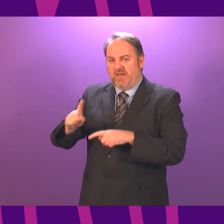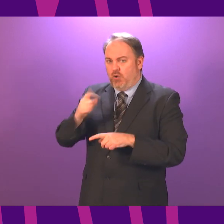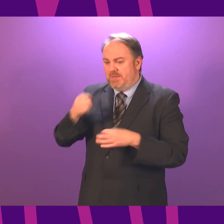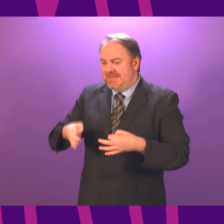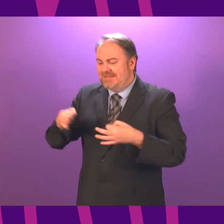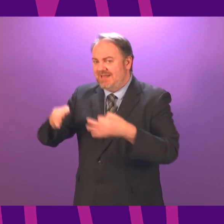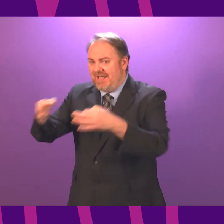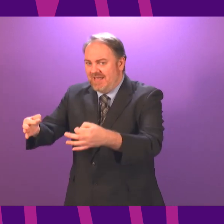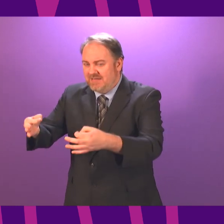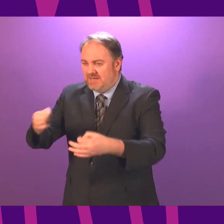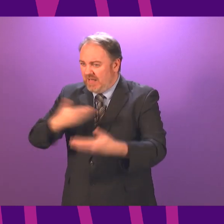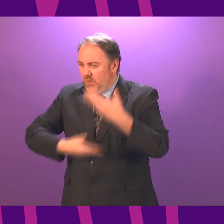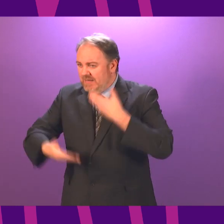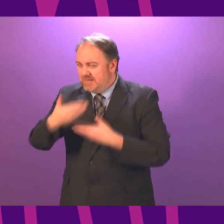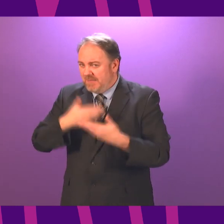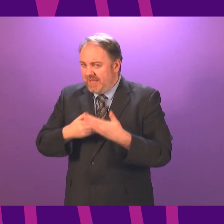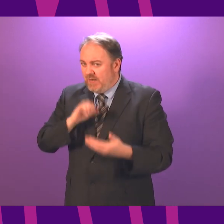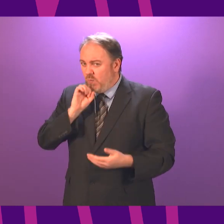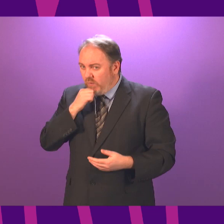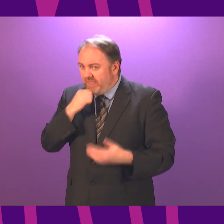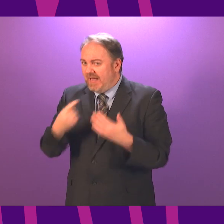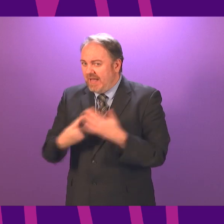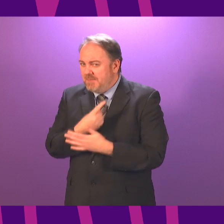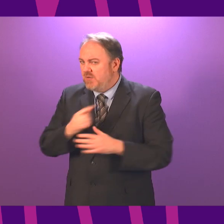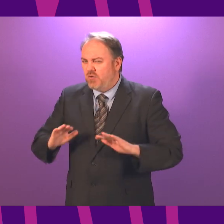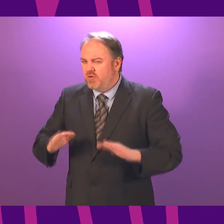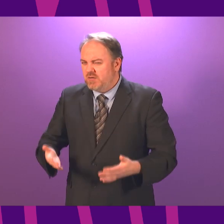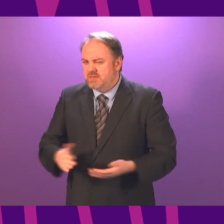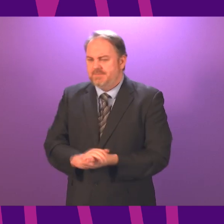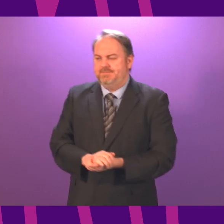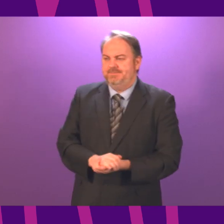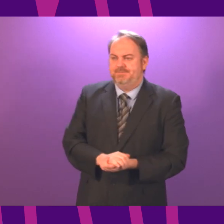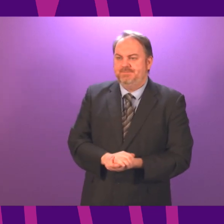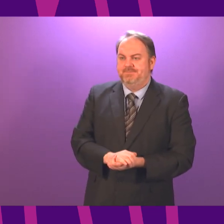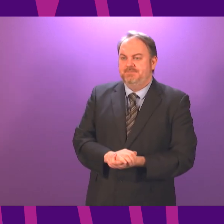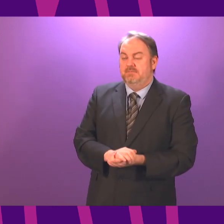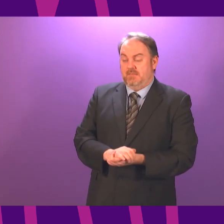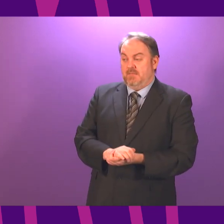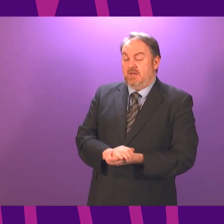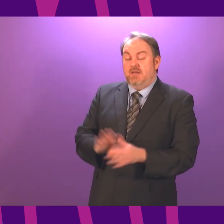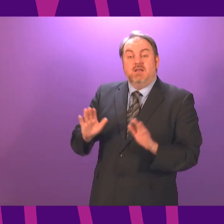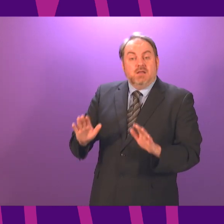The First Minister (Nicola Sturgeon): As I said earlier—and as is a matter